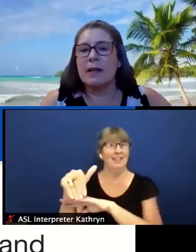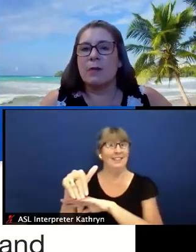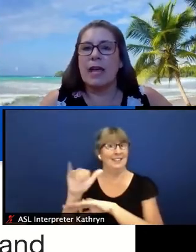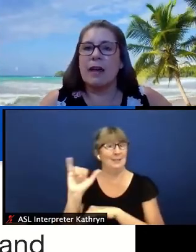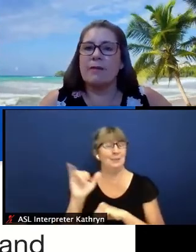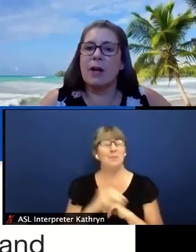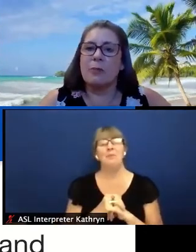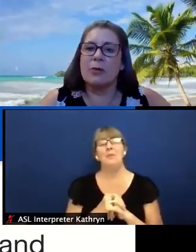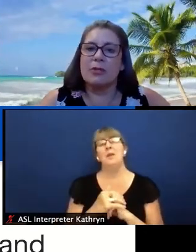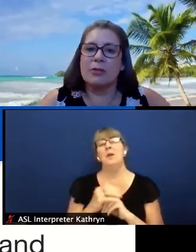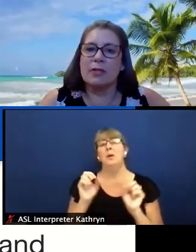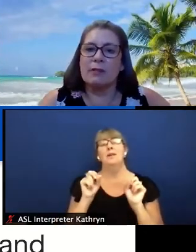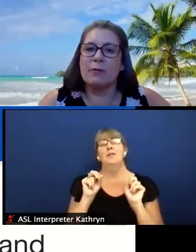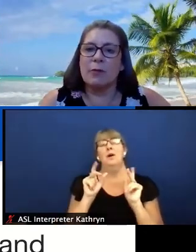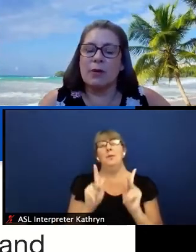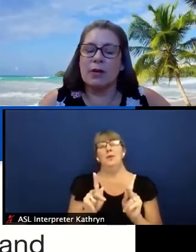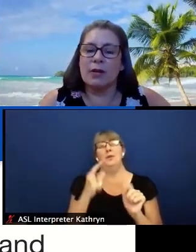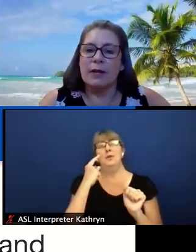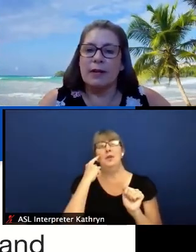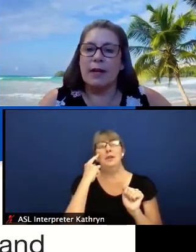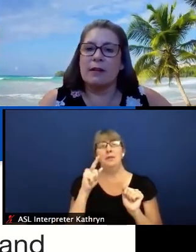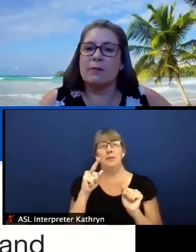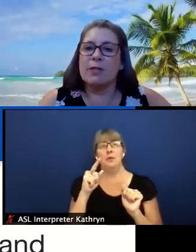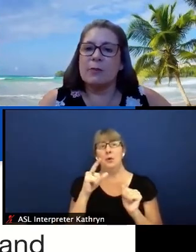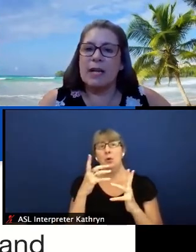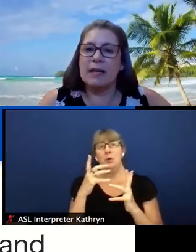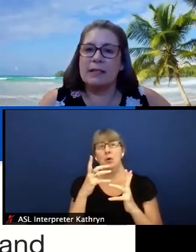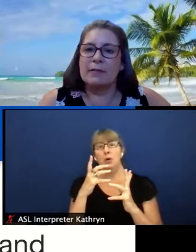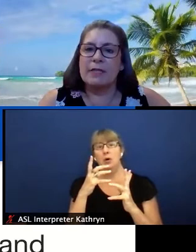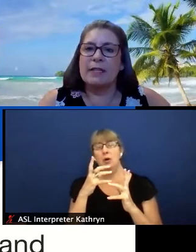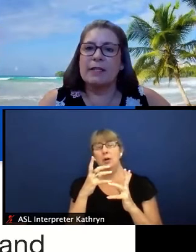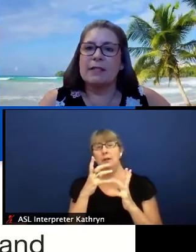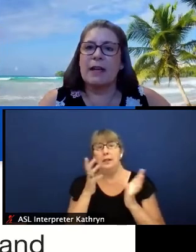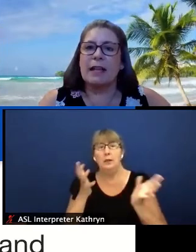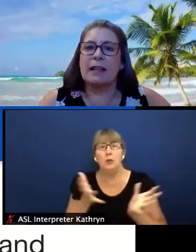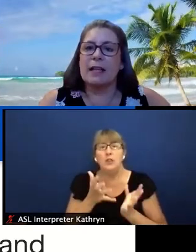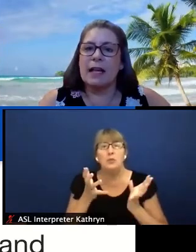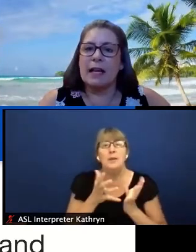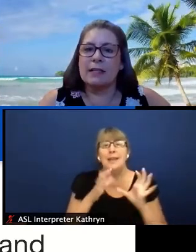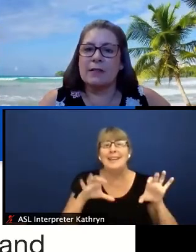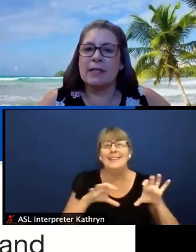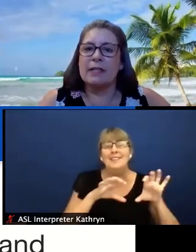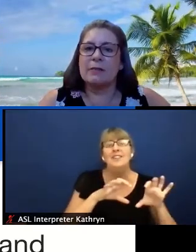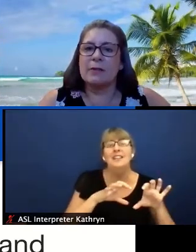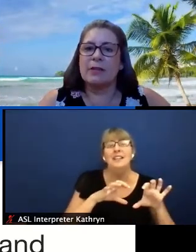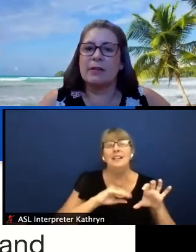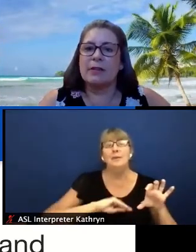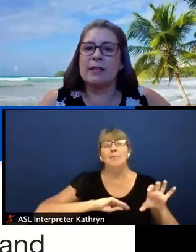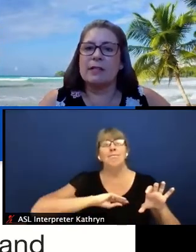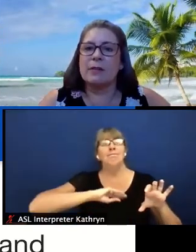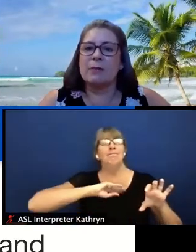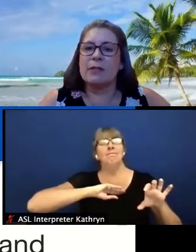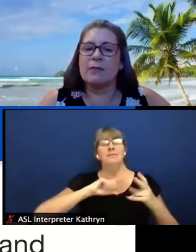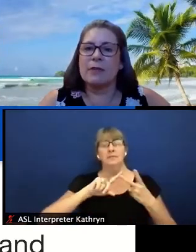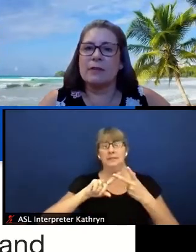We have an opportunity for enrichment activities, athletic activities where kids can really feel